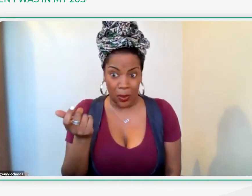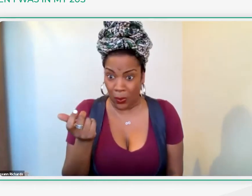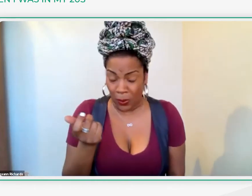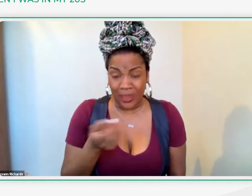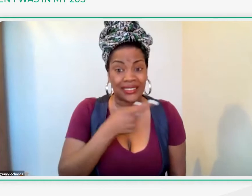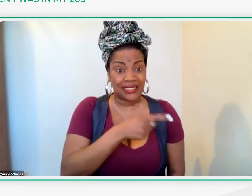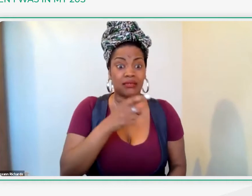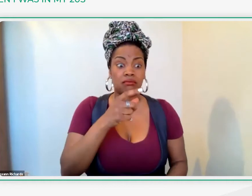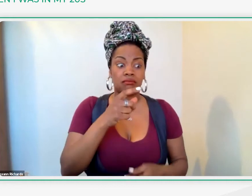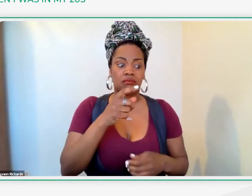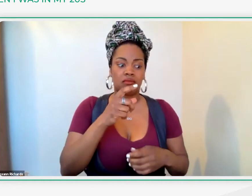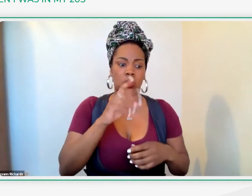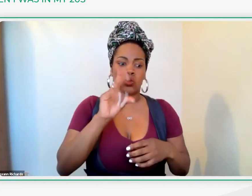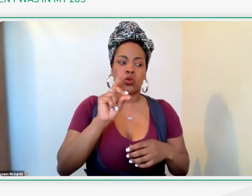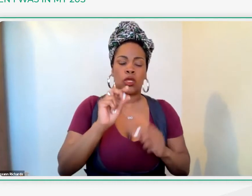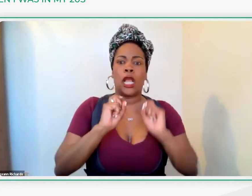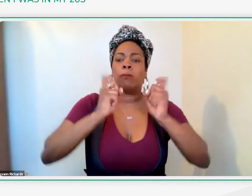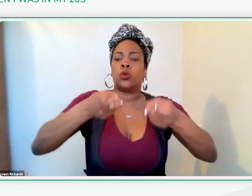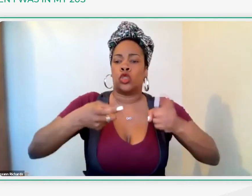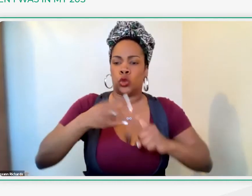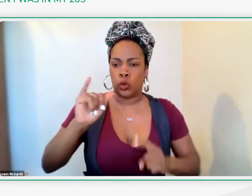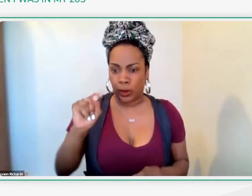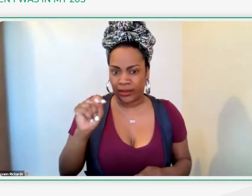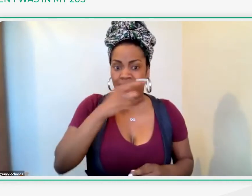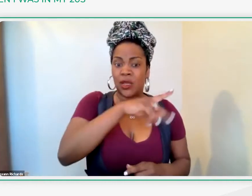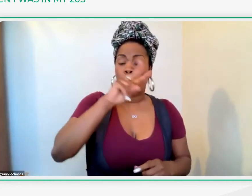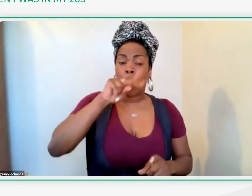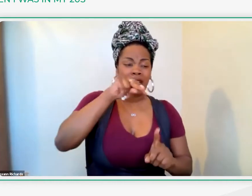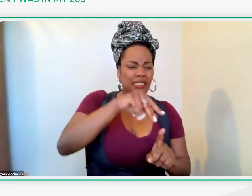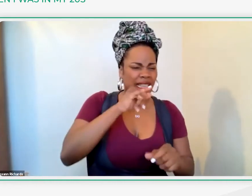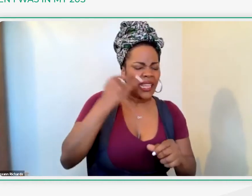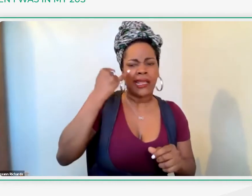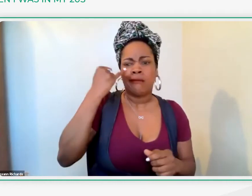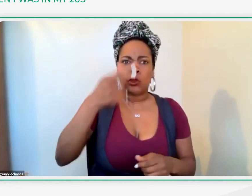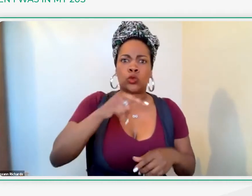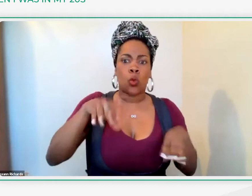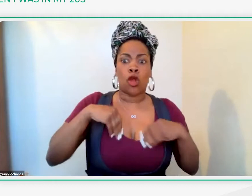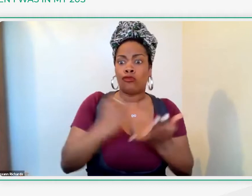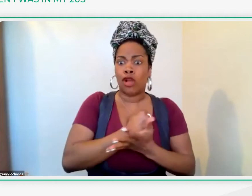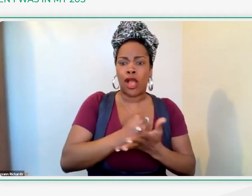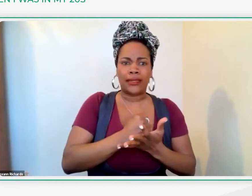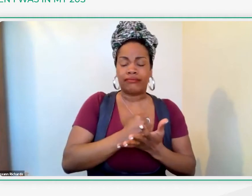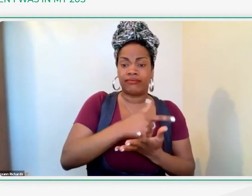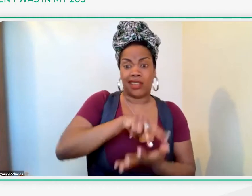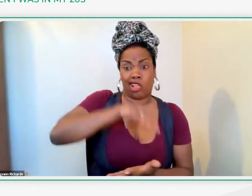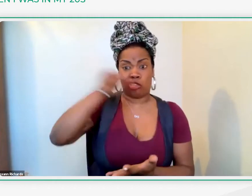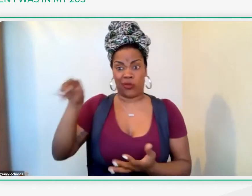Some people think it's not a big deal, but actually it does contribute to your credit score.